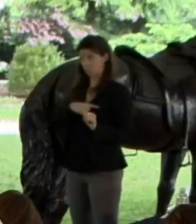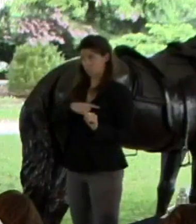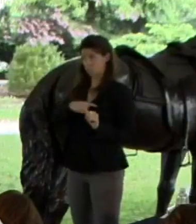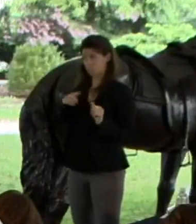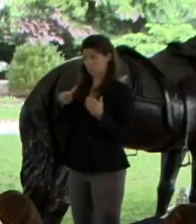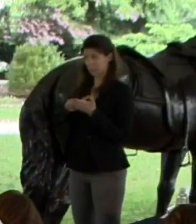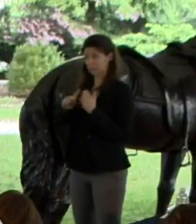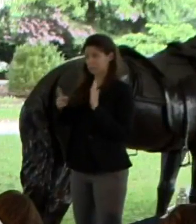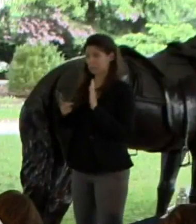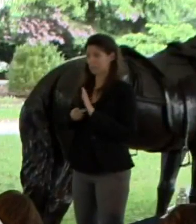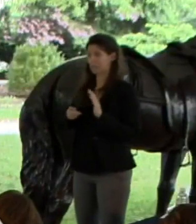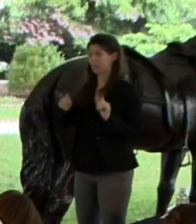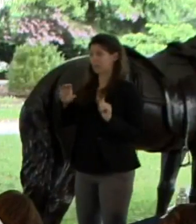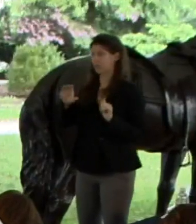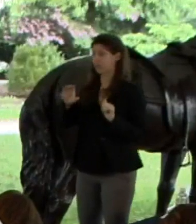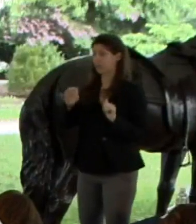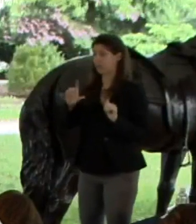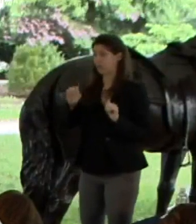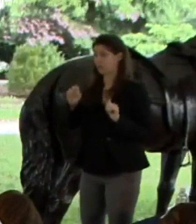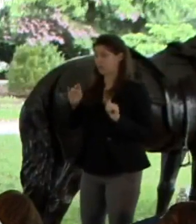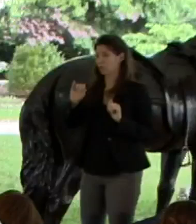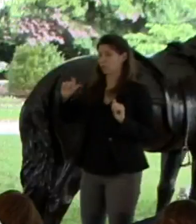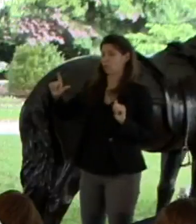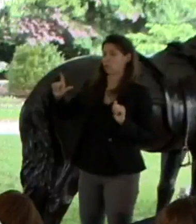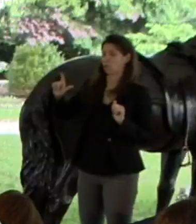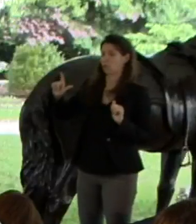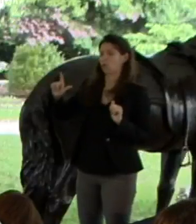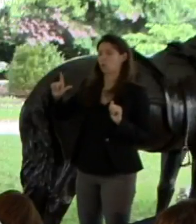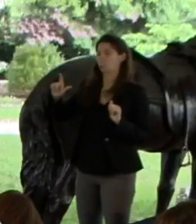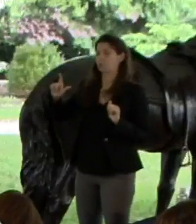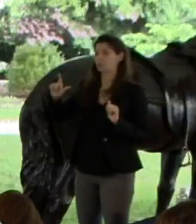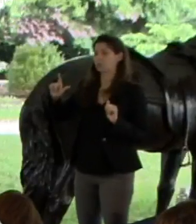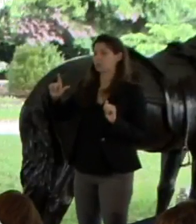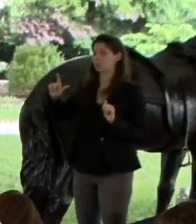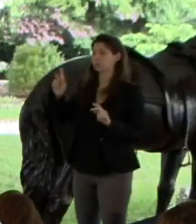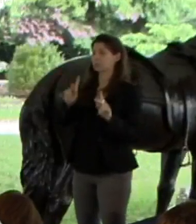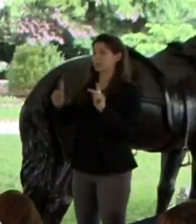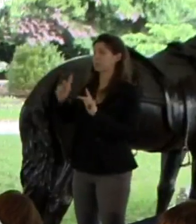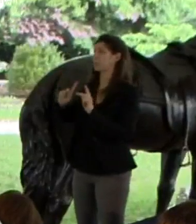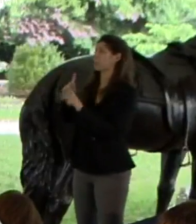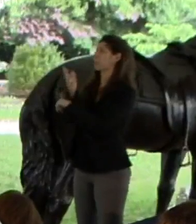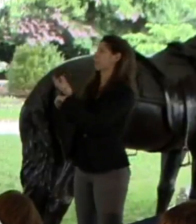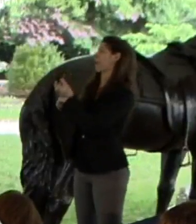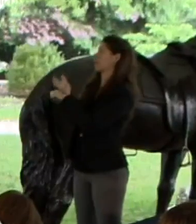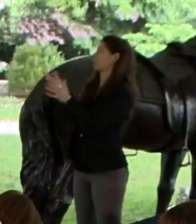WE ARE SUBMITTING SOMETHING TO